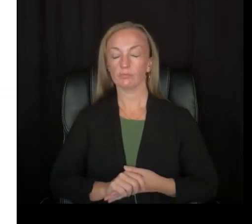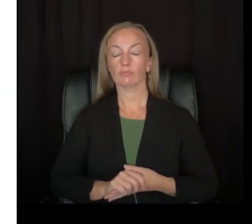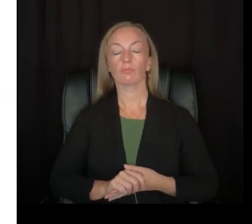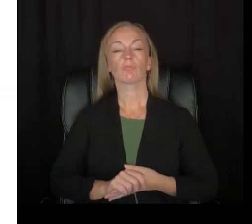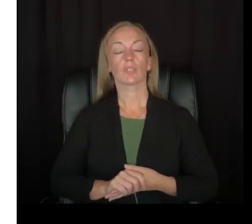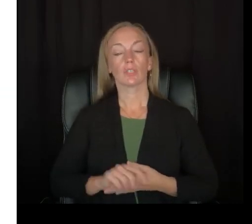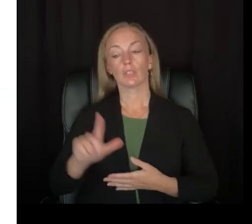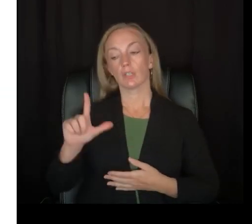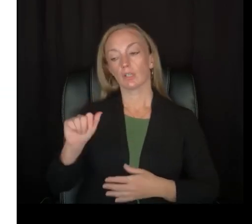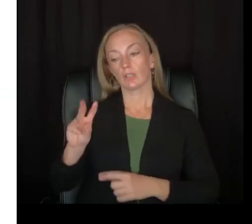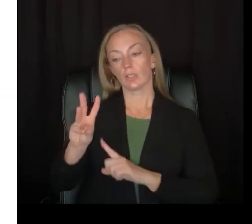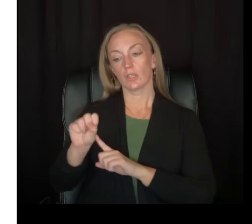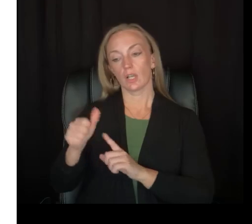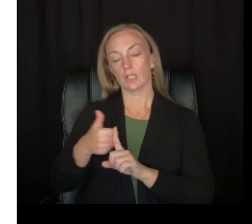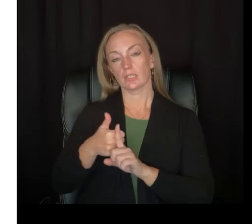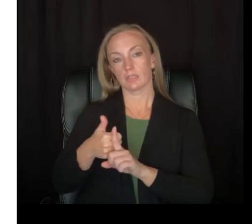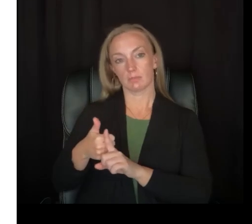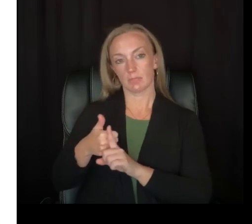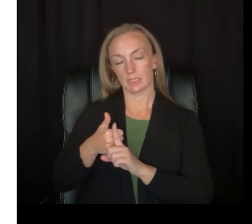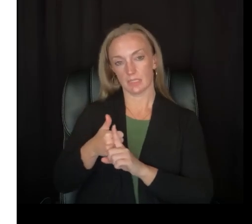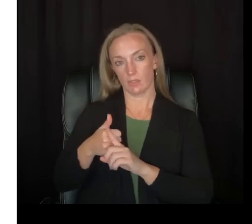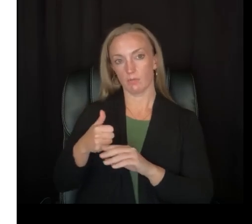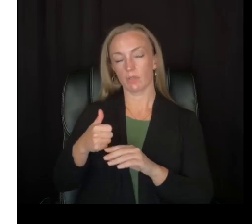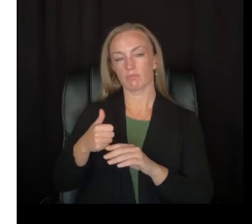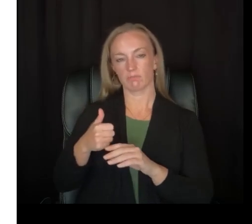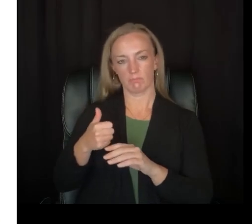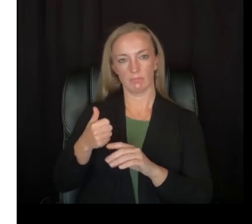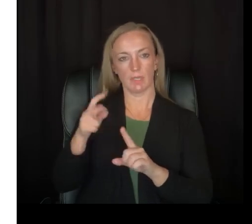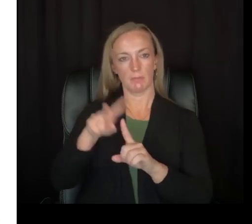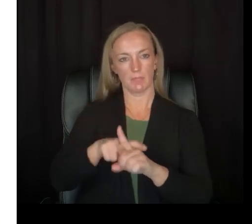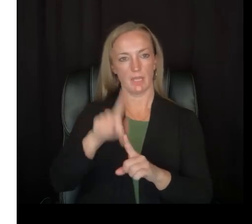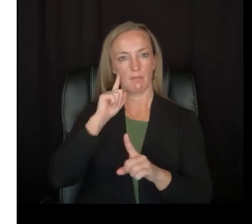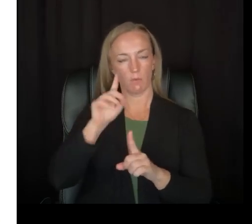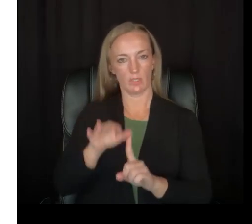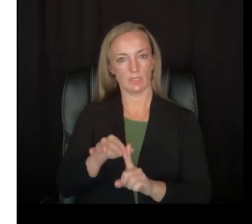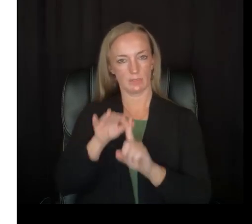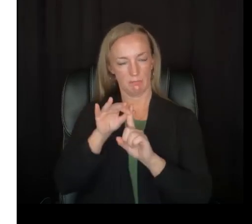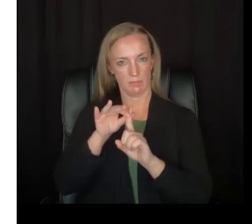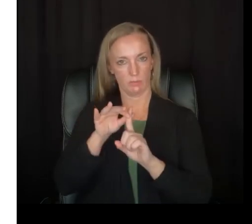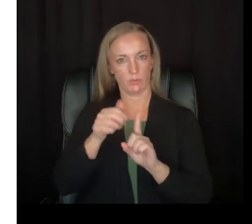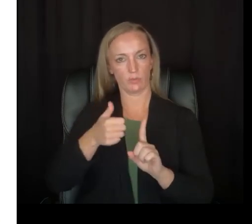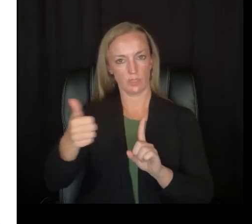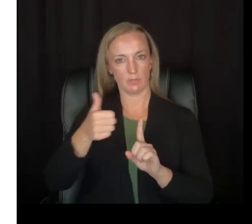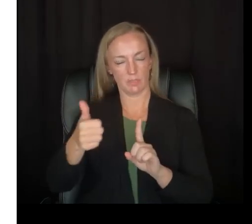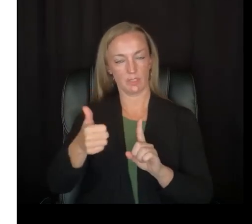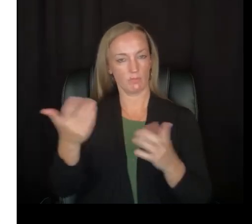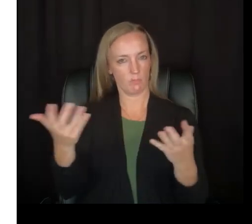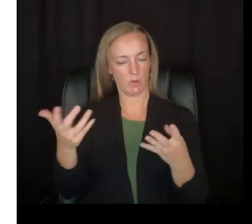The relevant laws that provide for special transportation are the